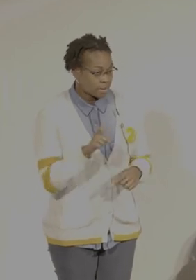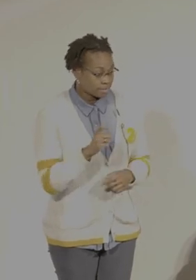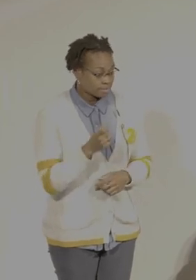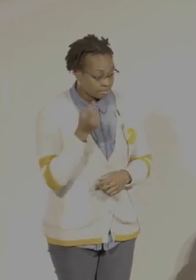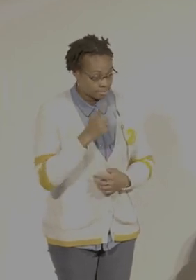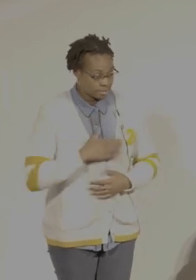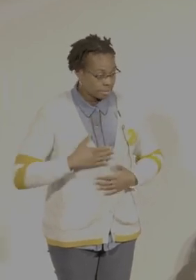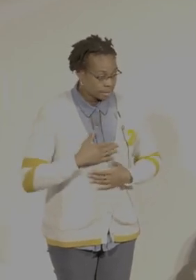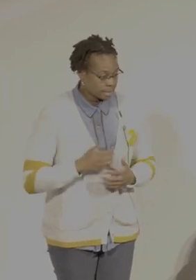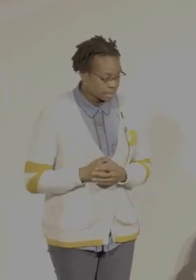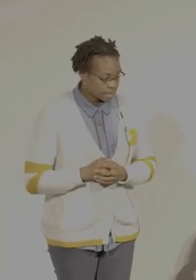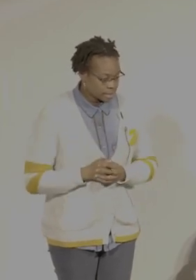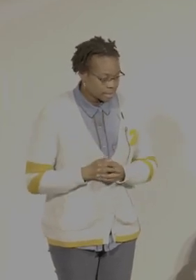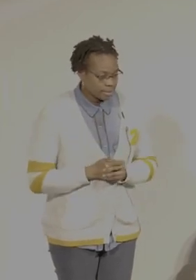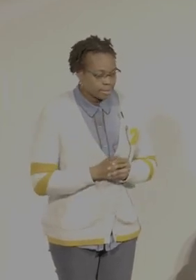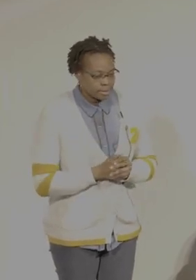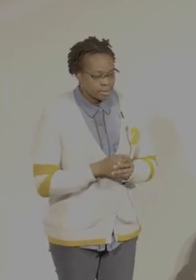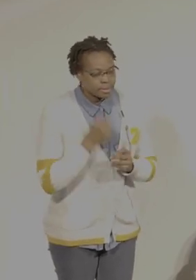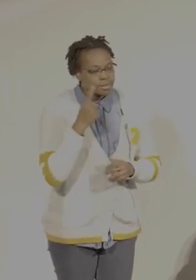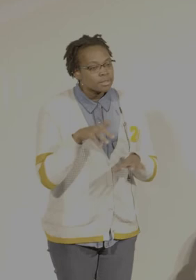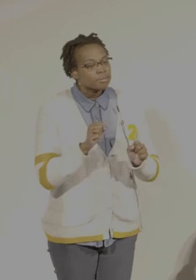that when you spend time working with Navalny